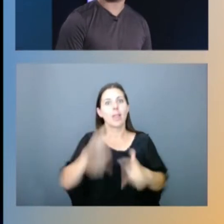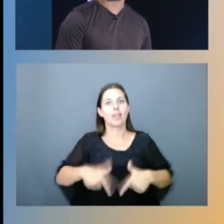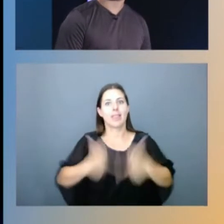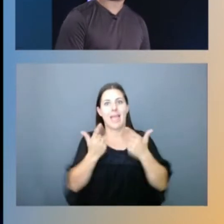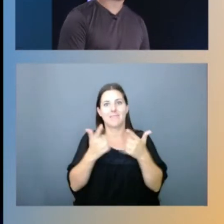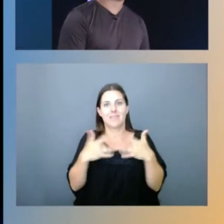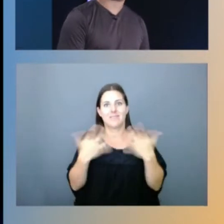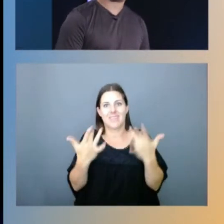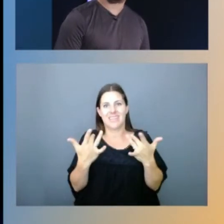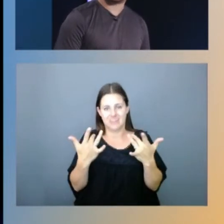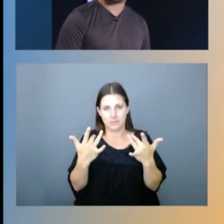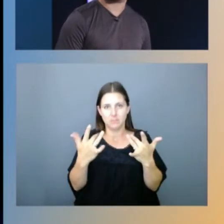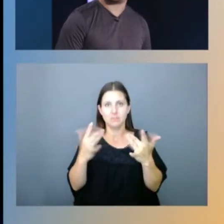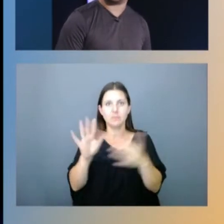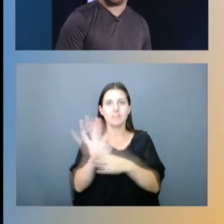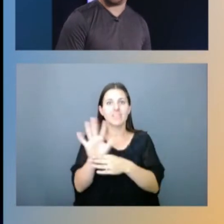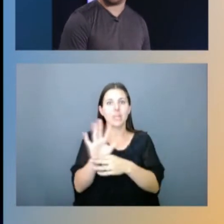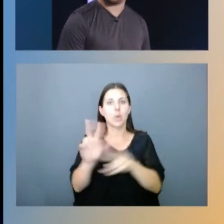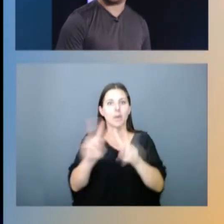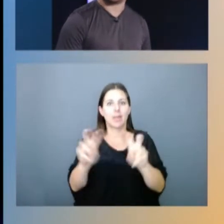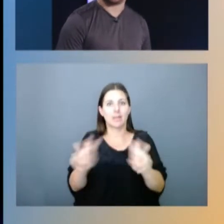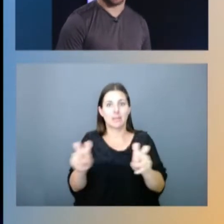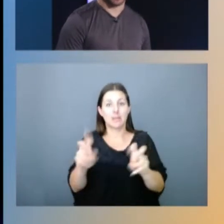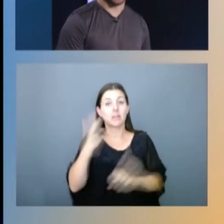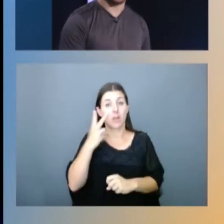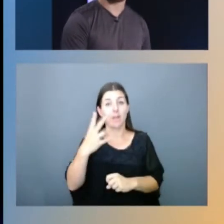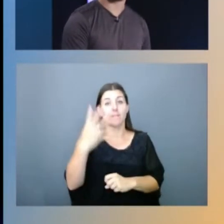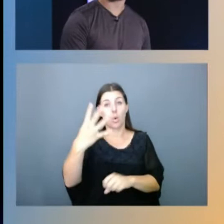and they saw a four X speed up by doing this migration.